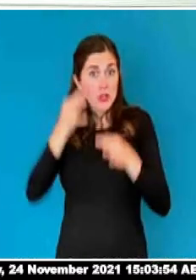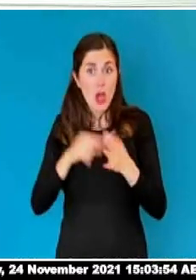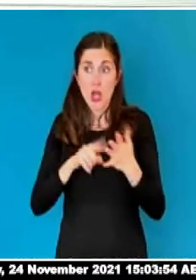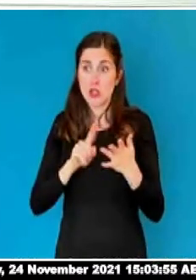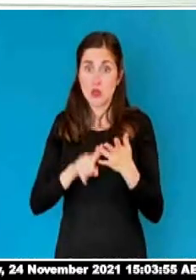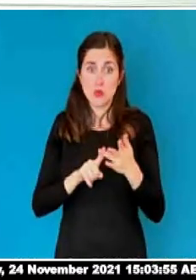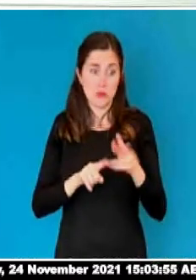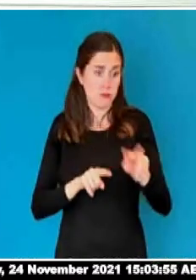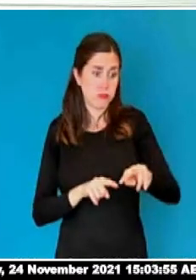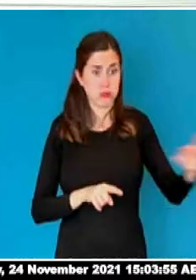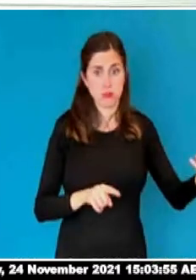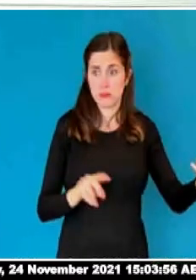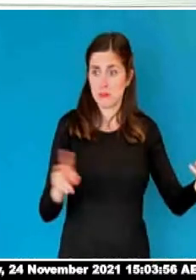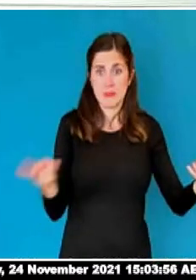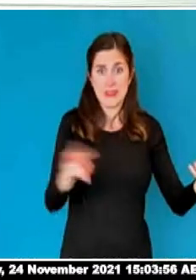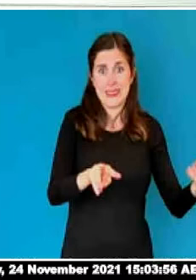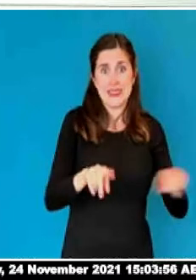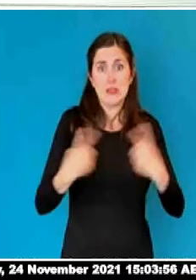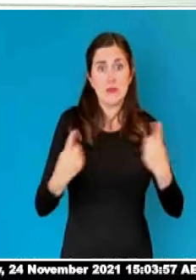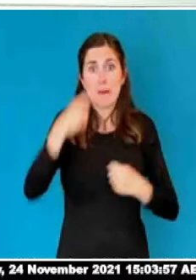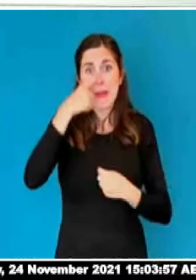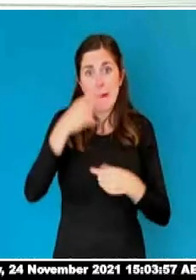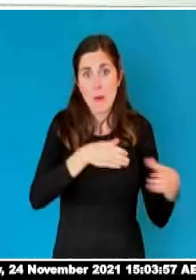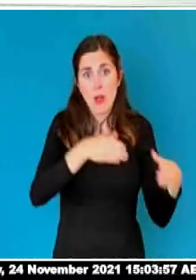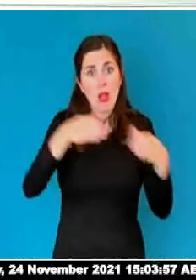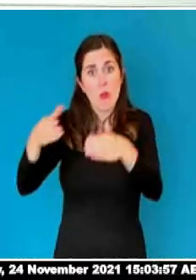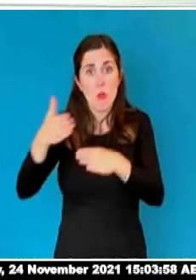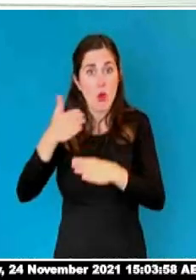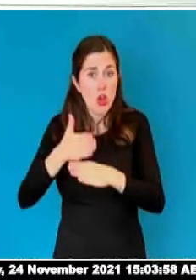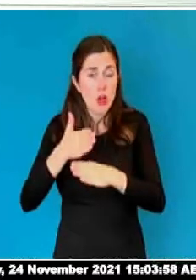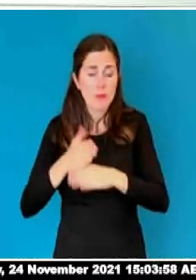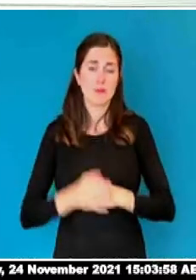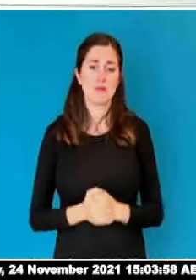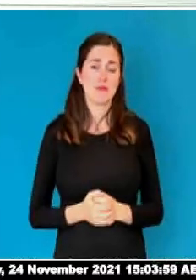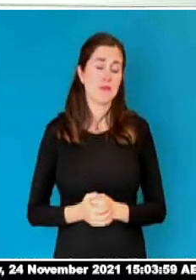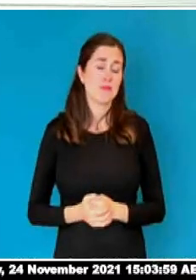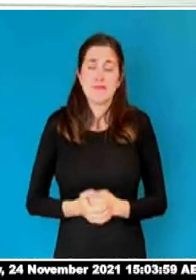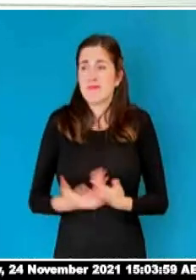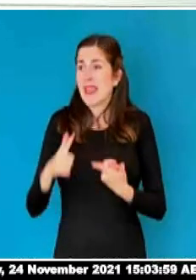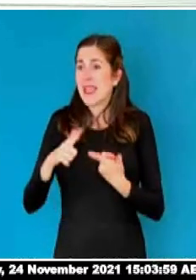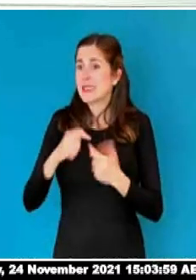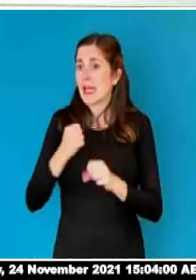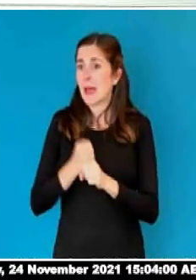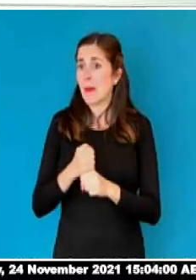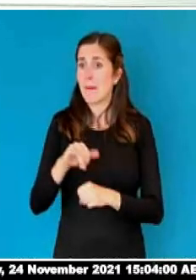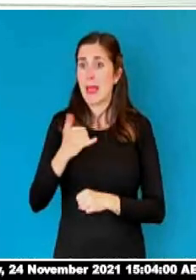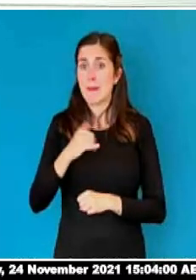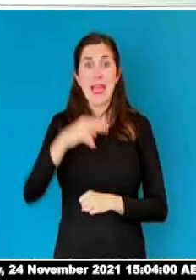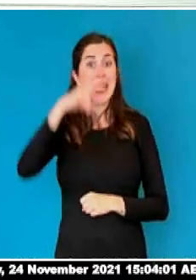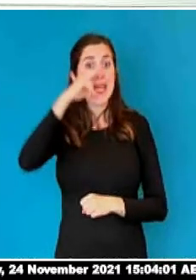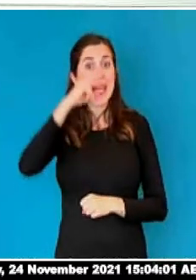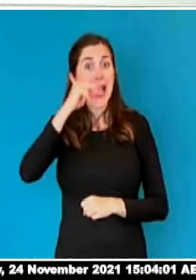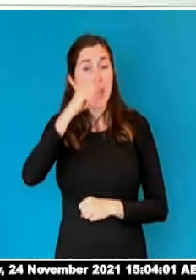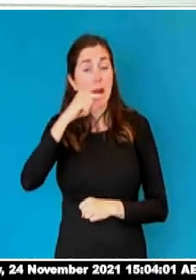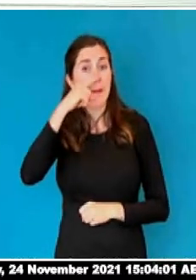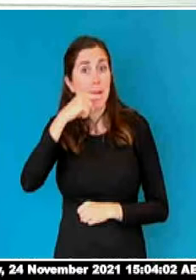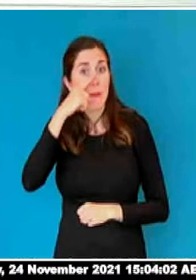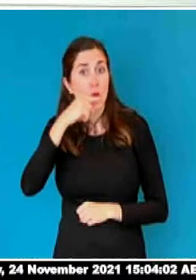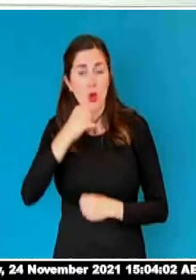So for example, young workers might be more vulnerable to activities such